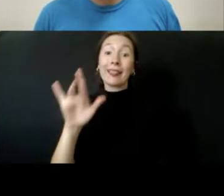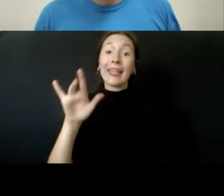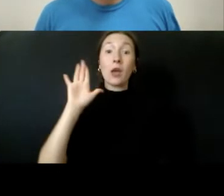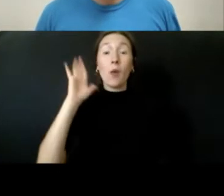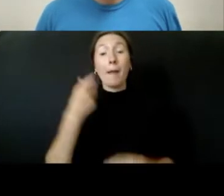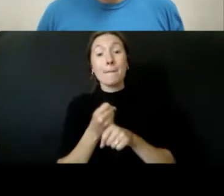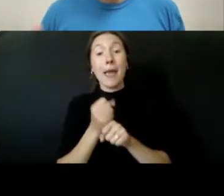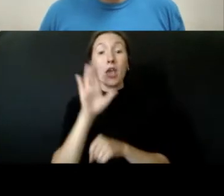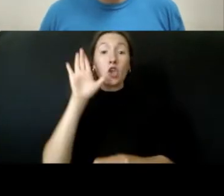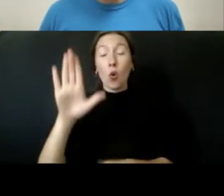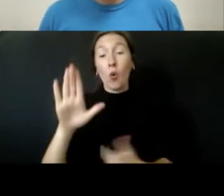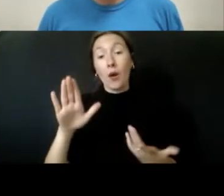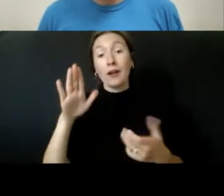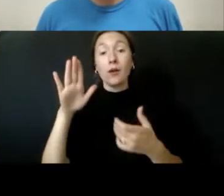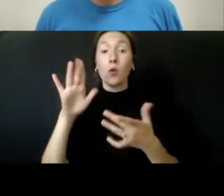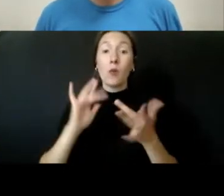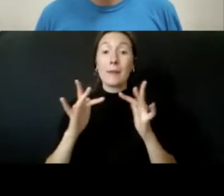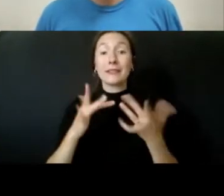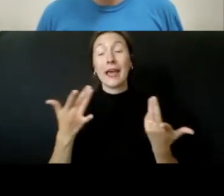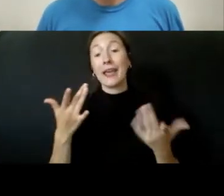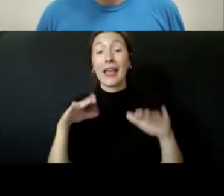look at those types of things that are outside of the learning space